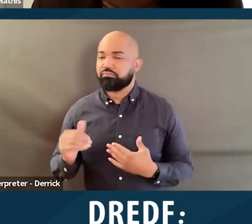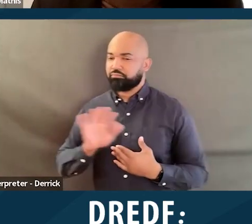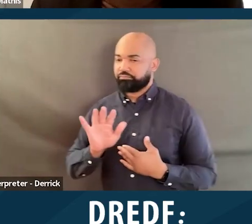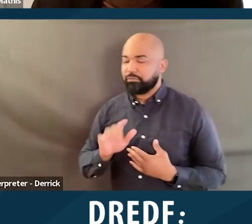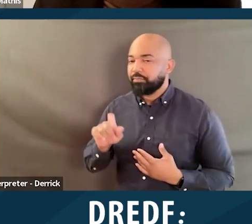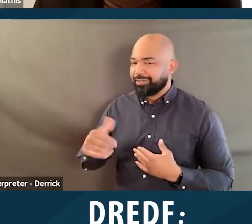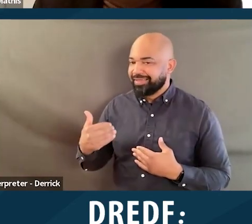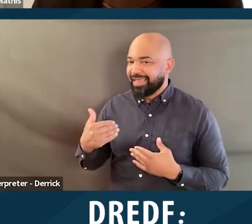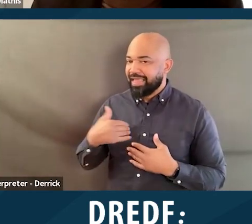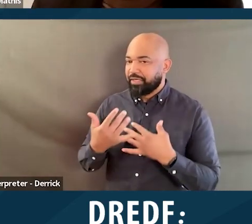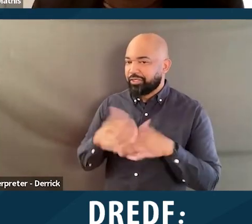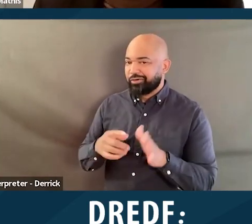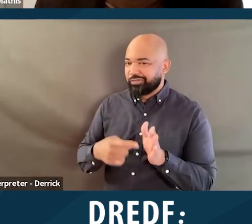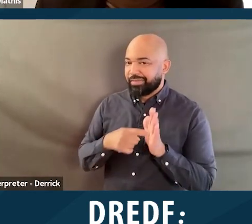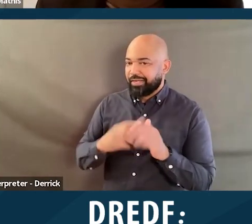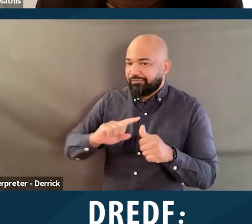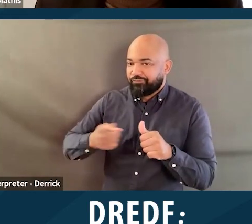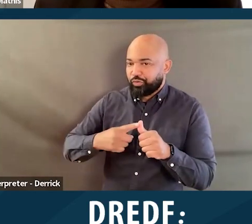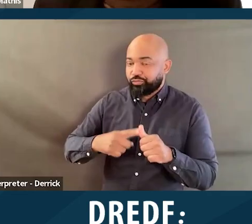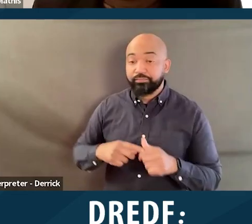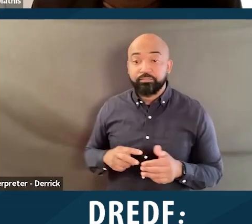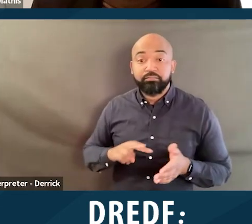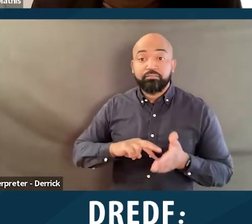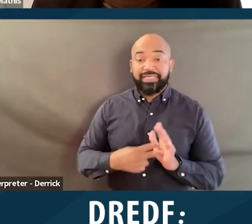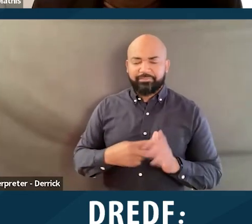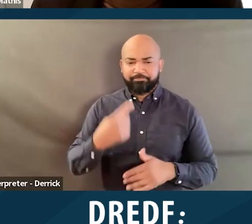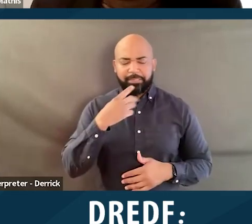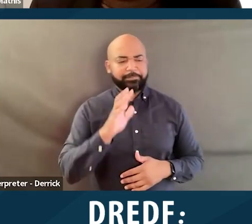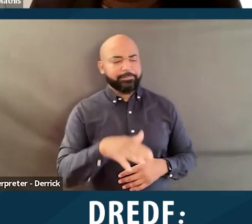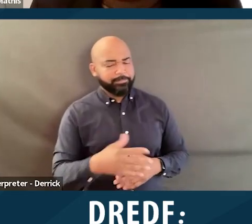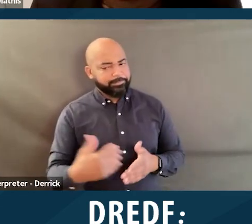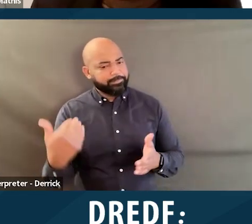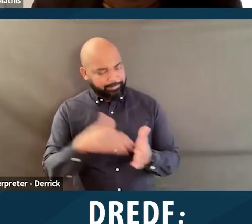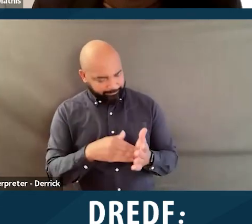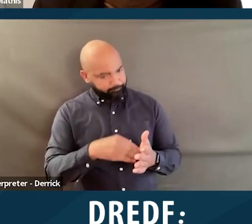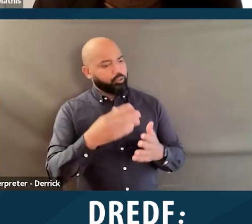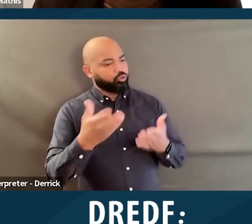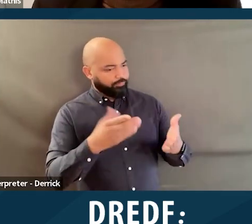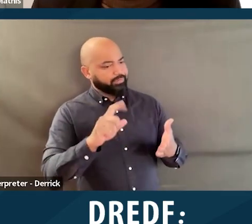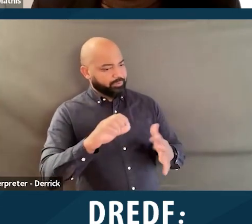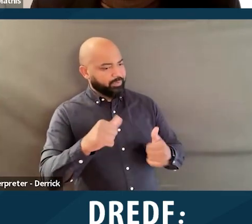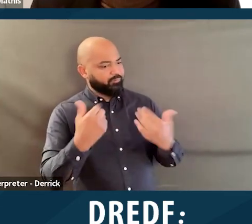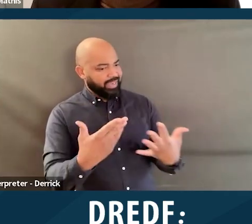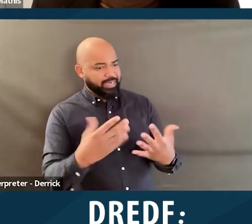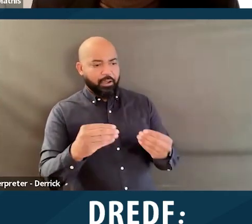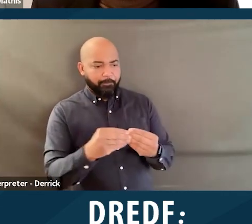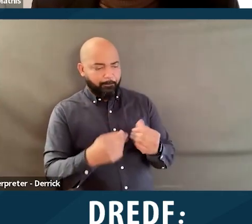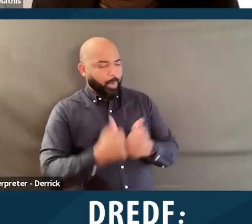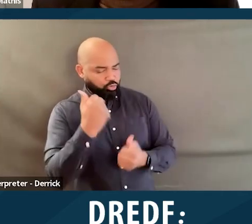included a lot of topics. And they included the integration mandate. They said that services had